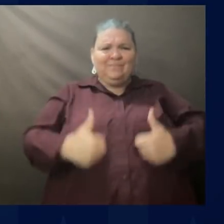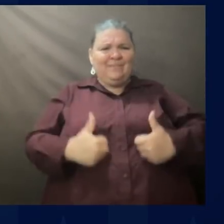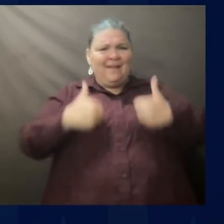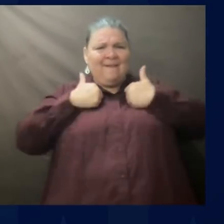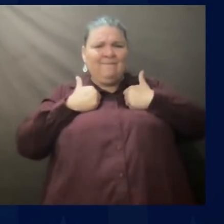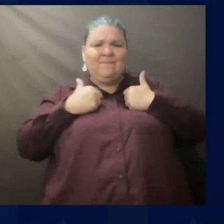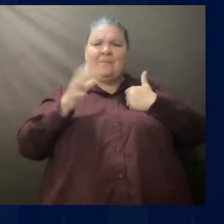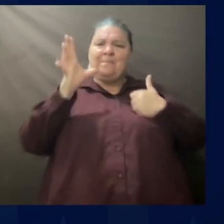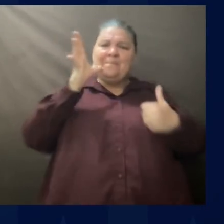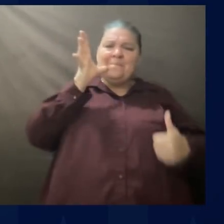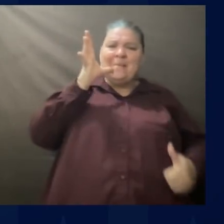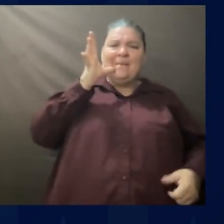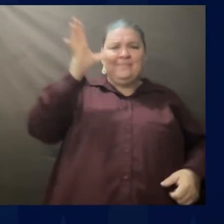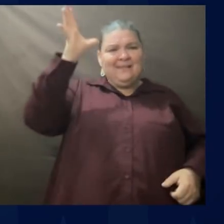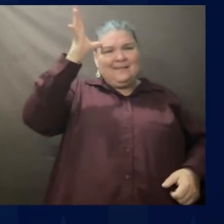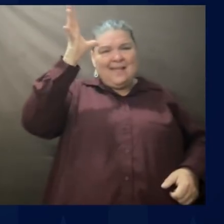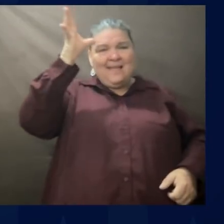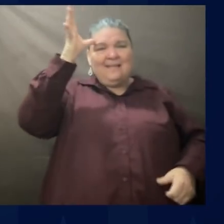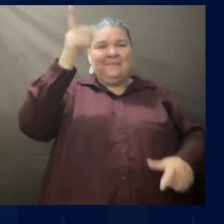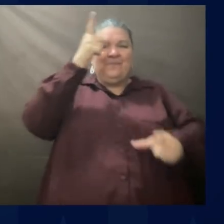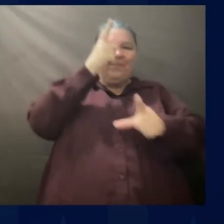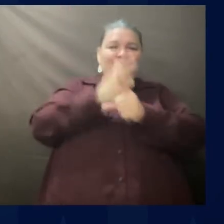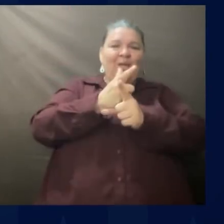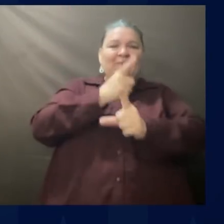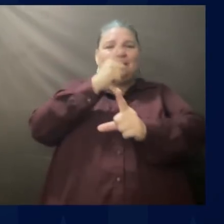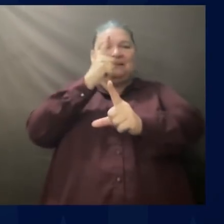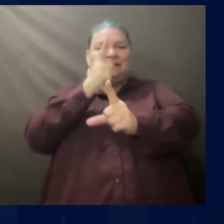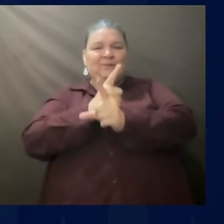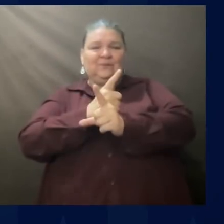if we forget what they sacrificed, what they made